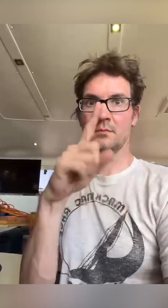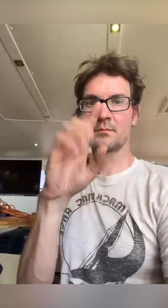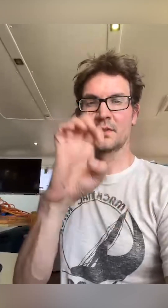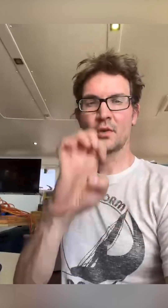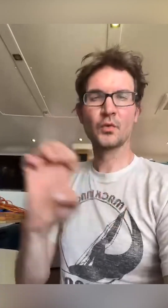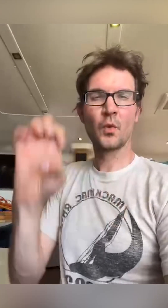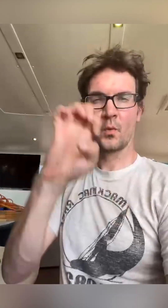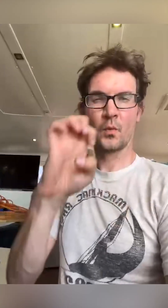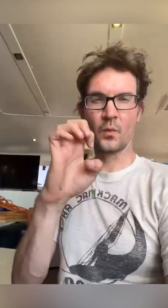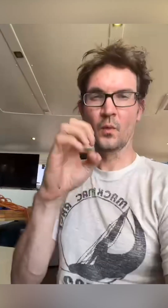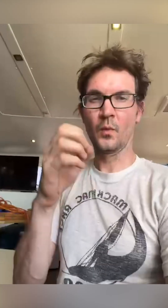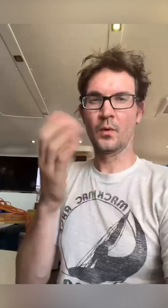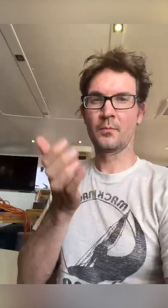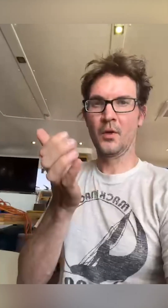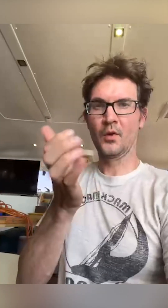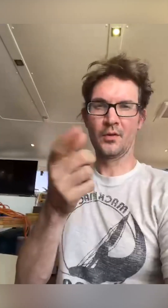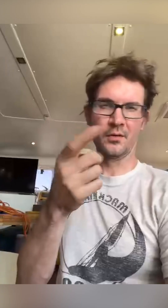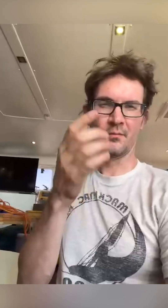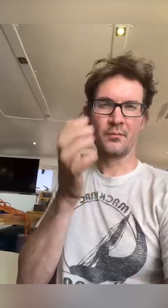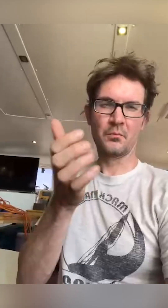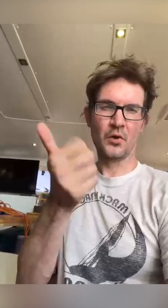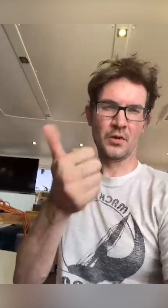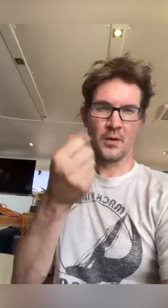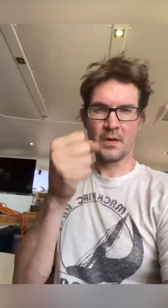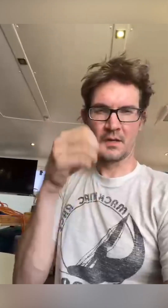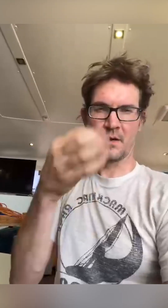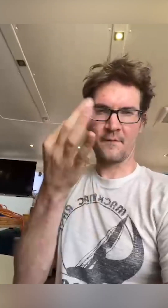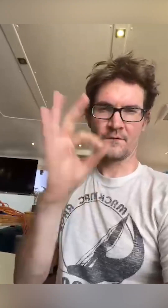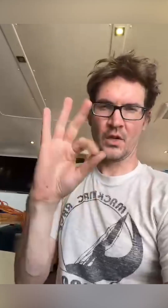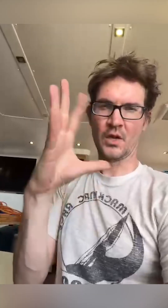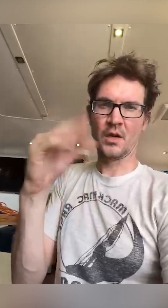It’s a European boat — actually built in France.